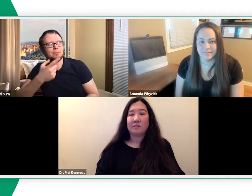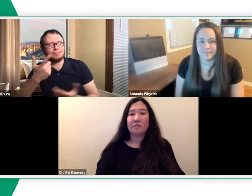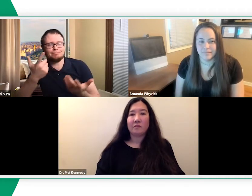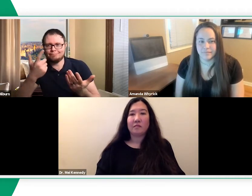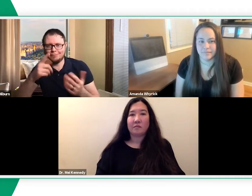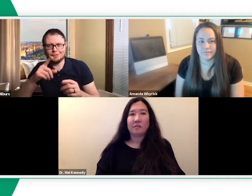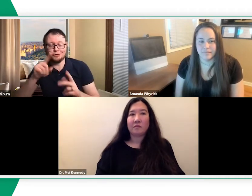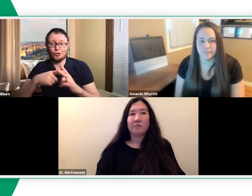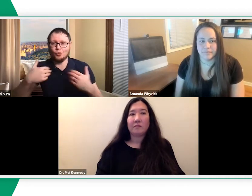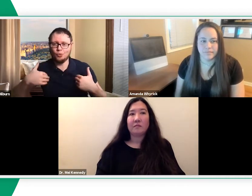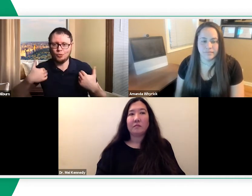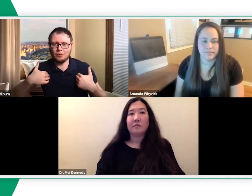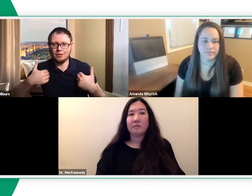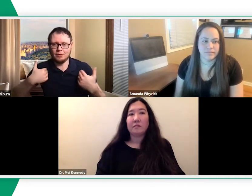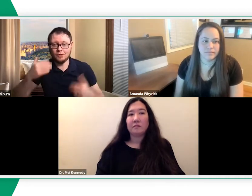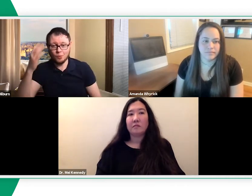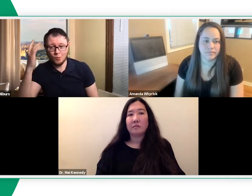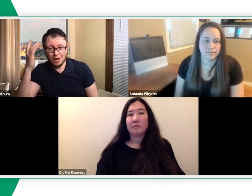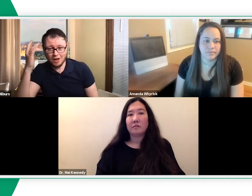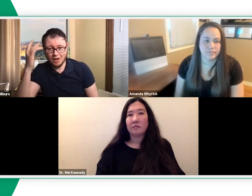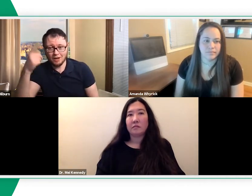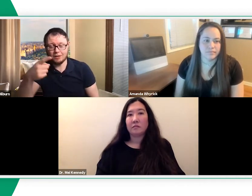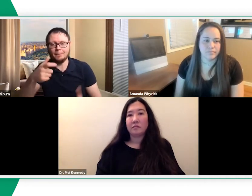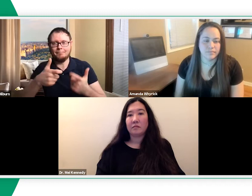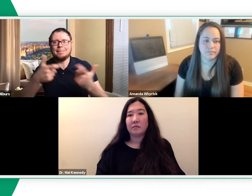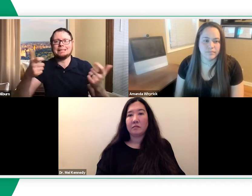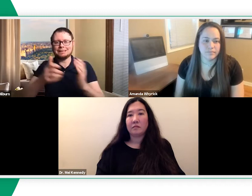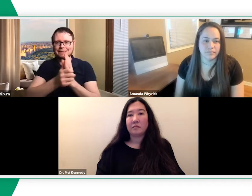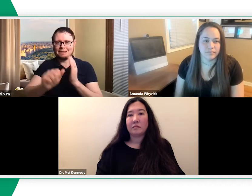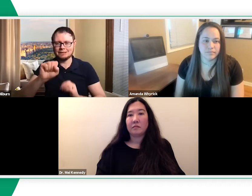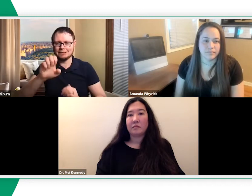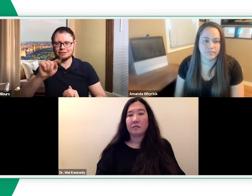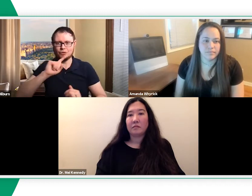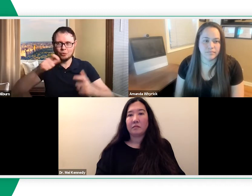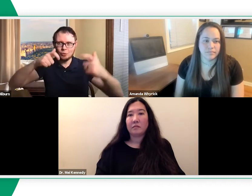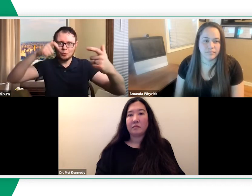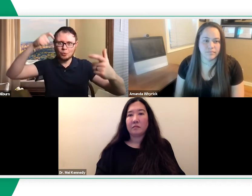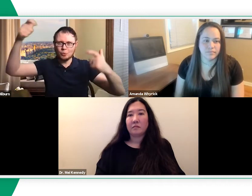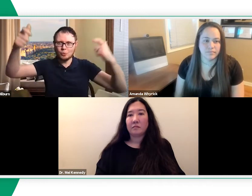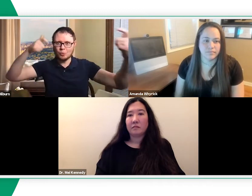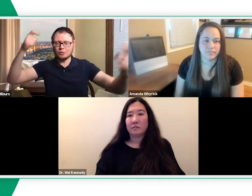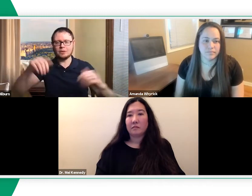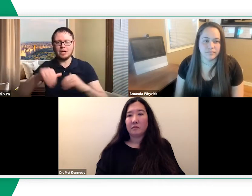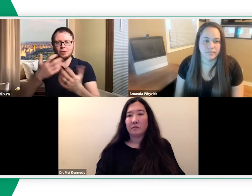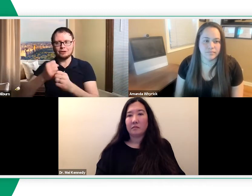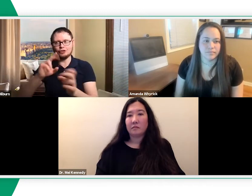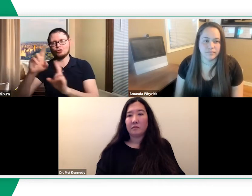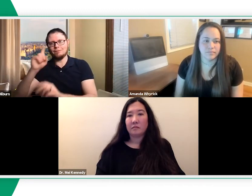Oh, okay. The point here really is to start young because